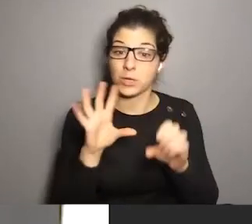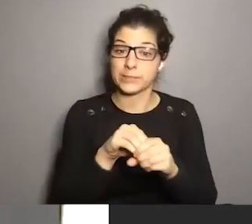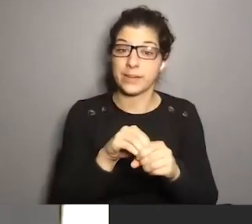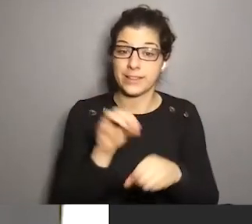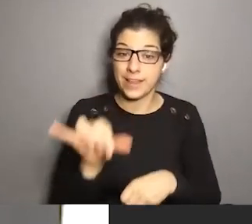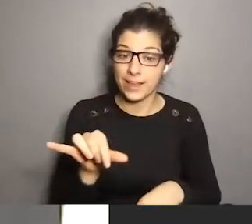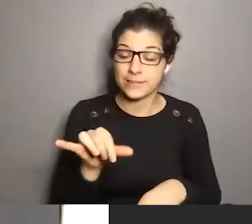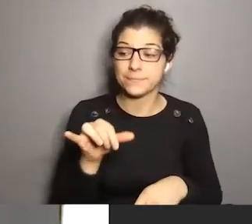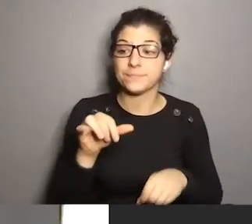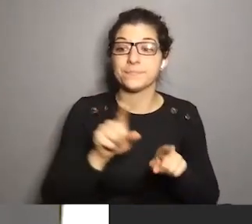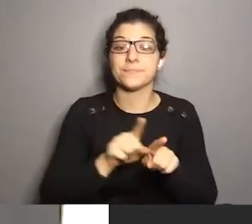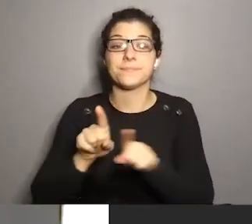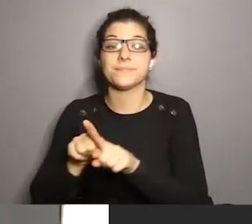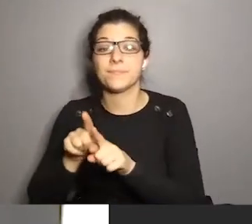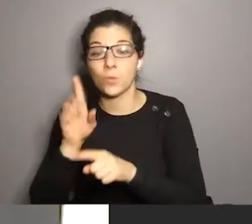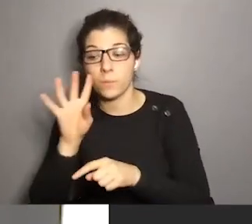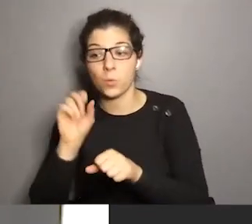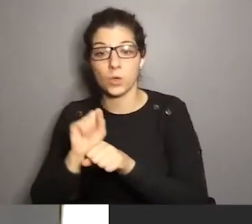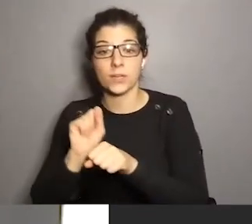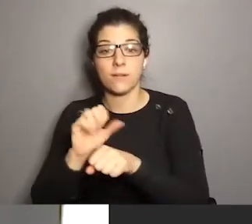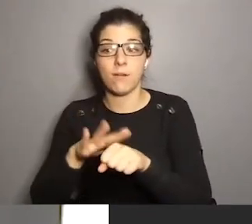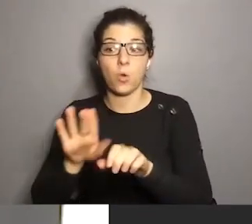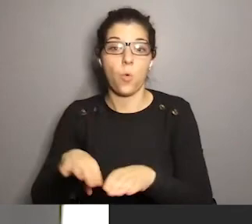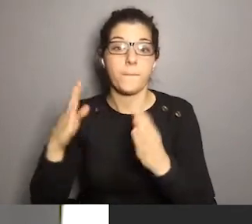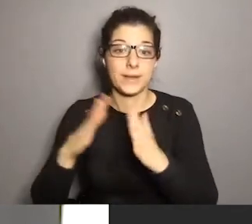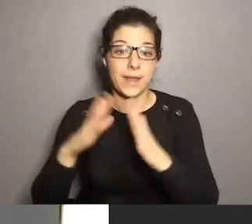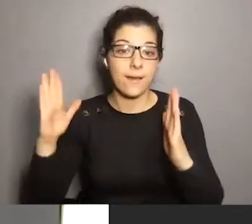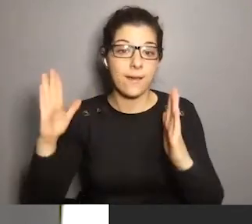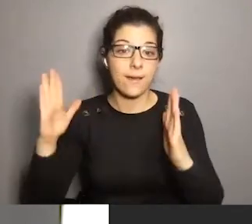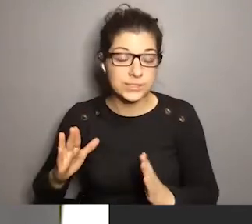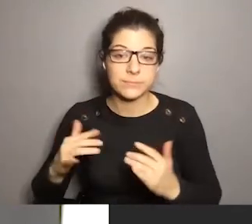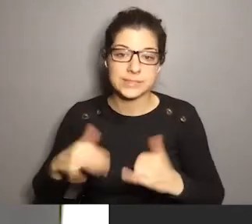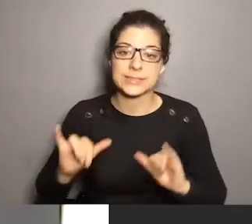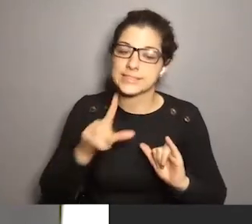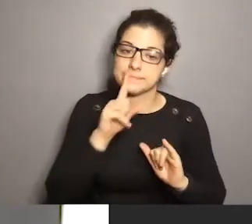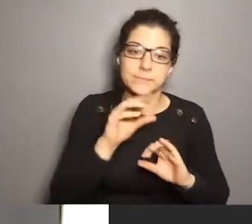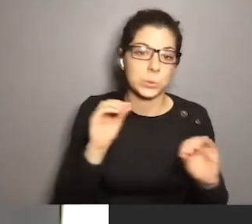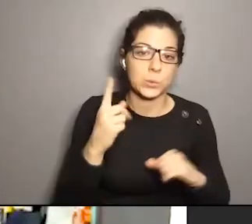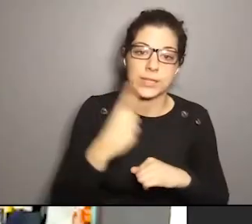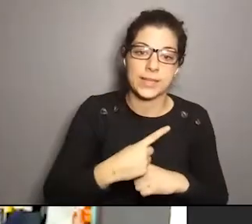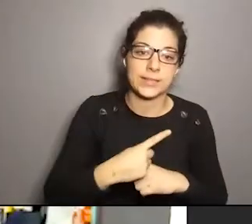And then we're also so probably going to be working on an open house but still I don't have any dates for anything yet.